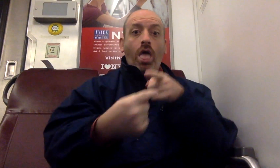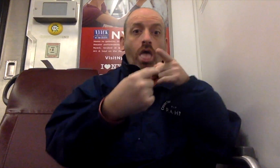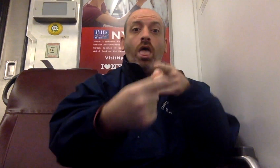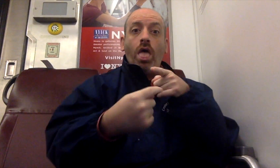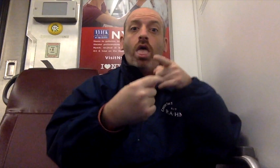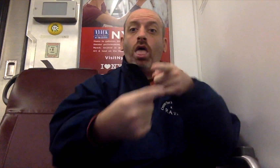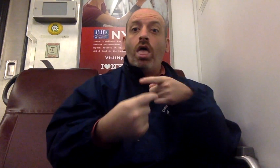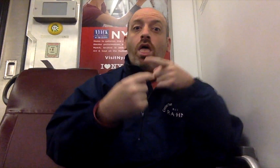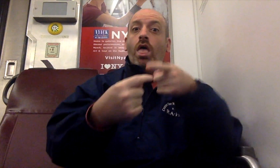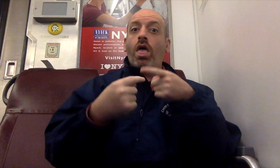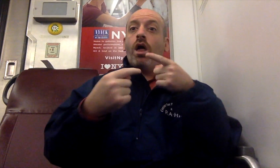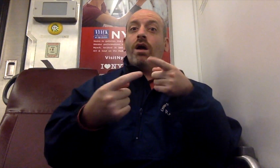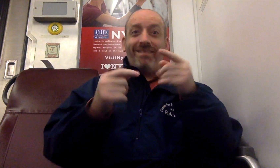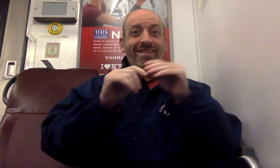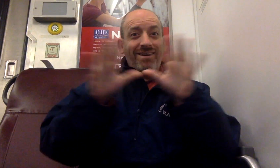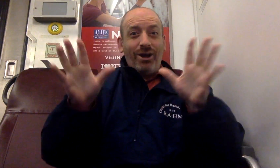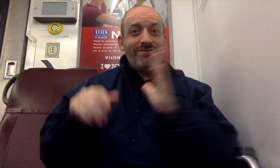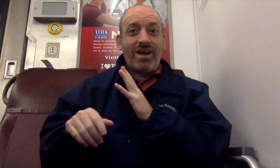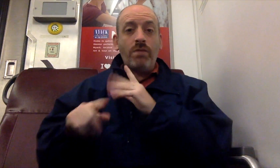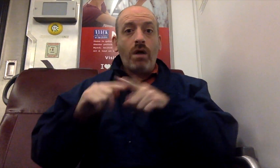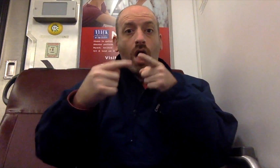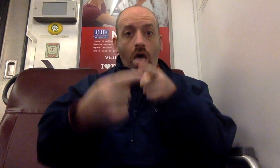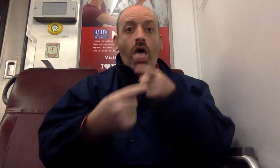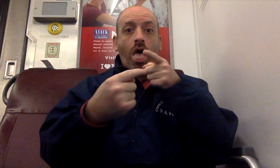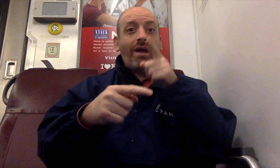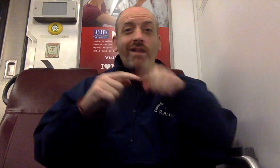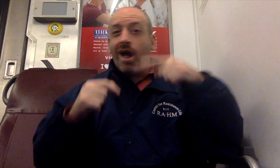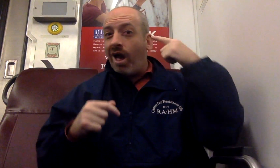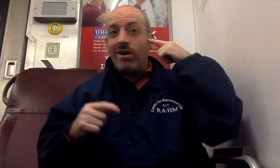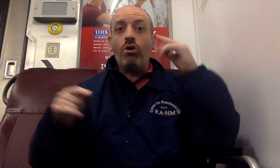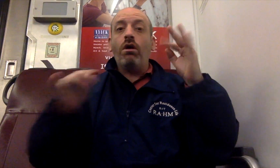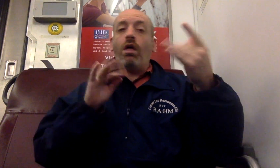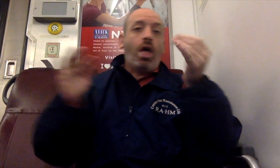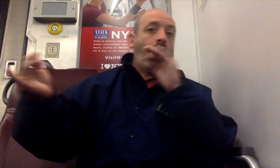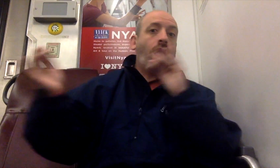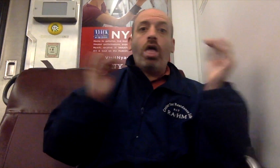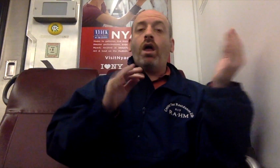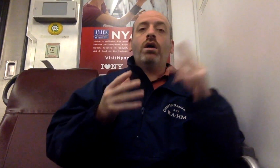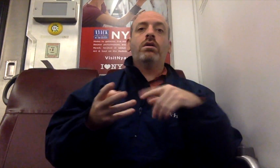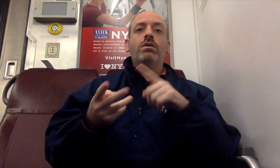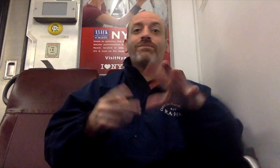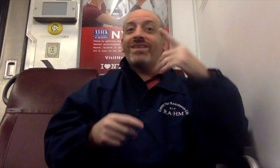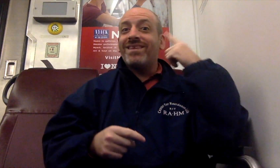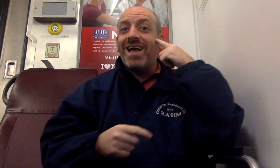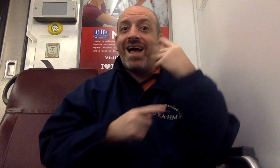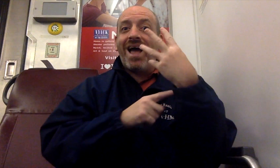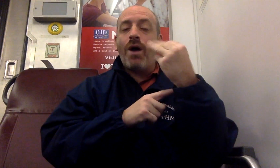It could be audio issues, or you find yourself struggling with understanding the remote interpreter through VRI.